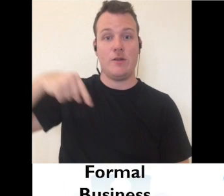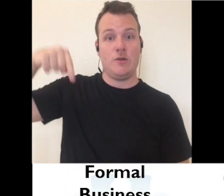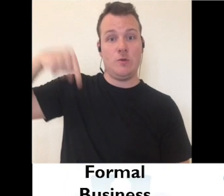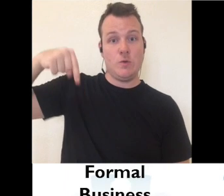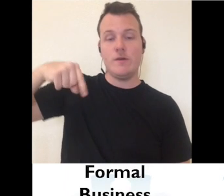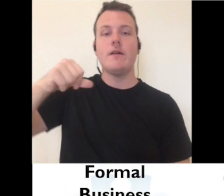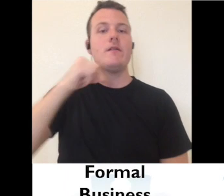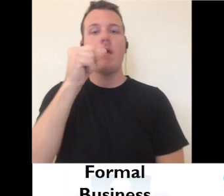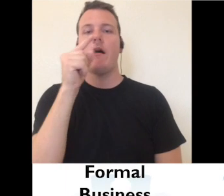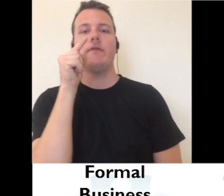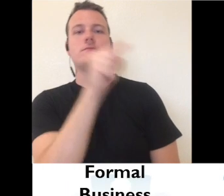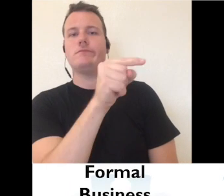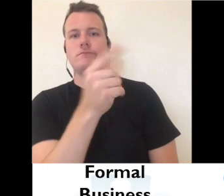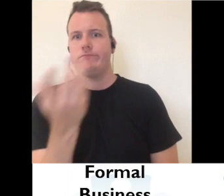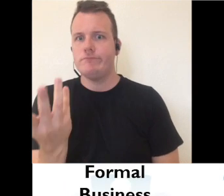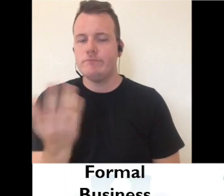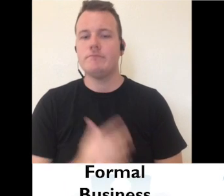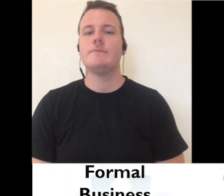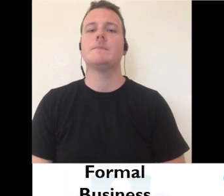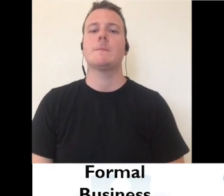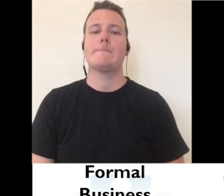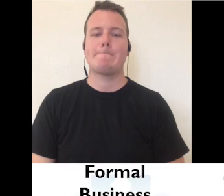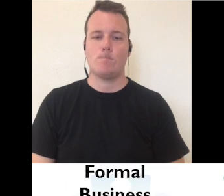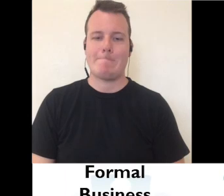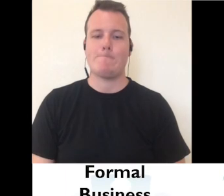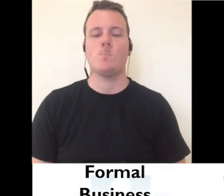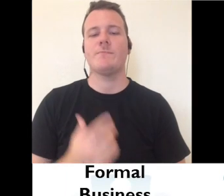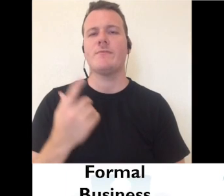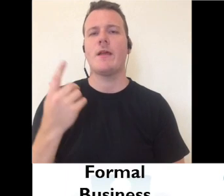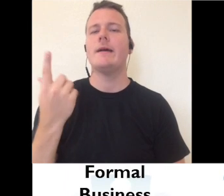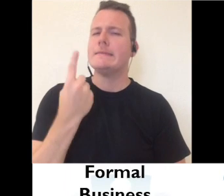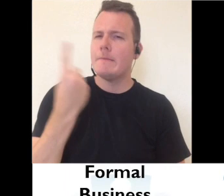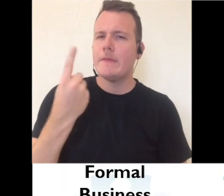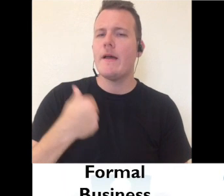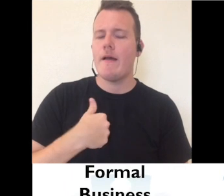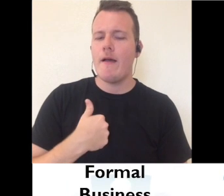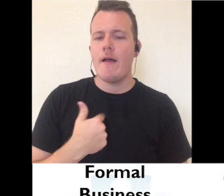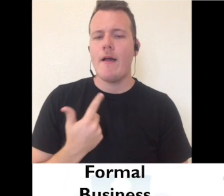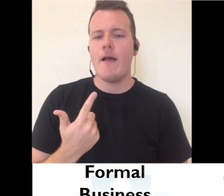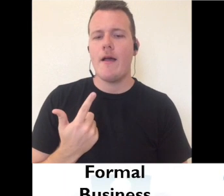here's something I've- I have in the pipe for publication, and nobody's really seen